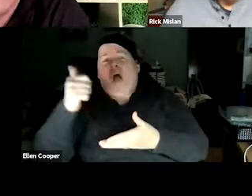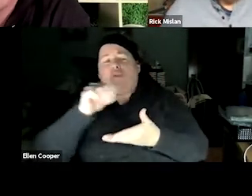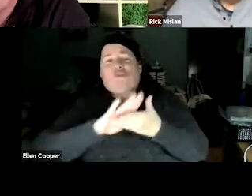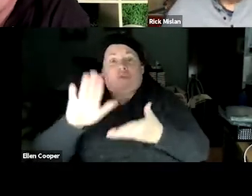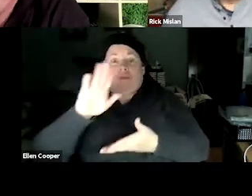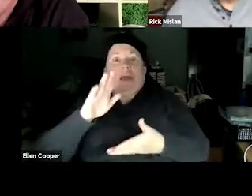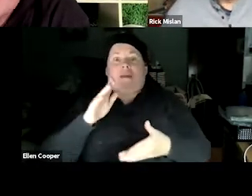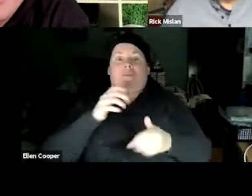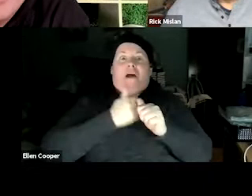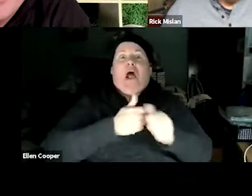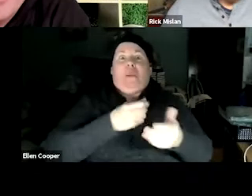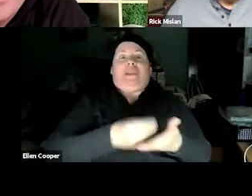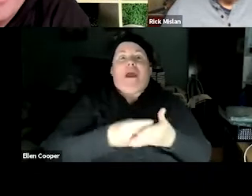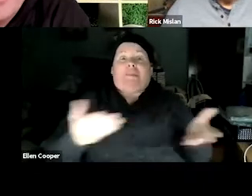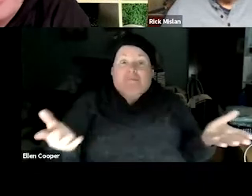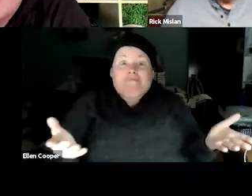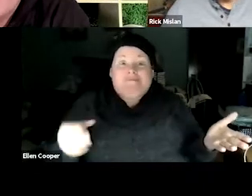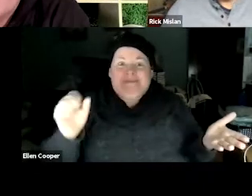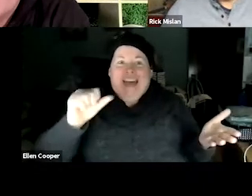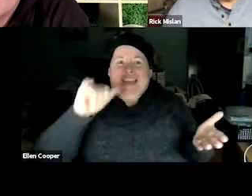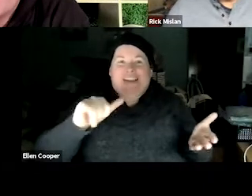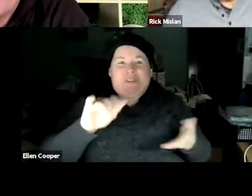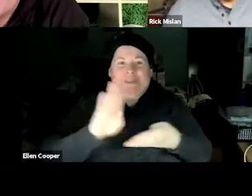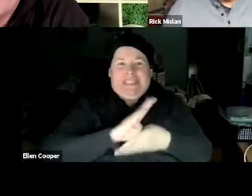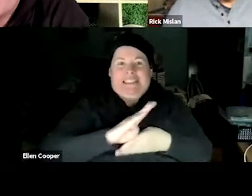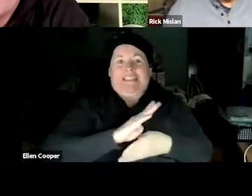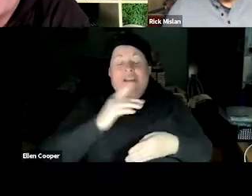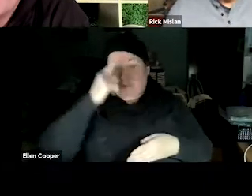Rick Mislan: That's what this is right. So for me it is. And it's also, you know,